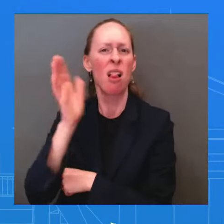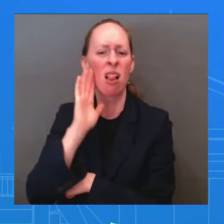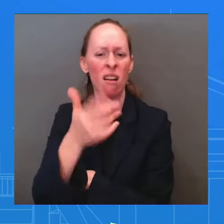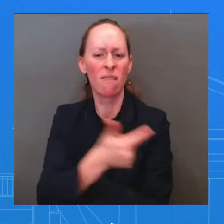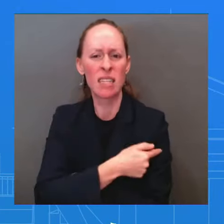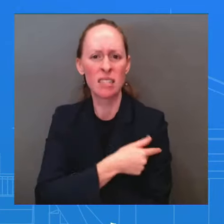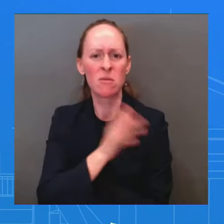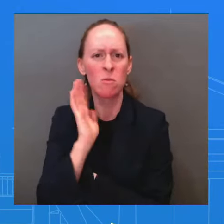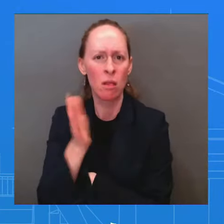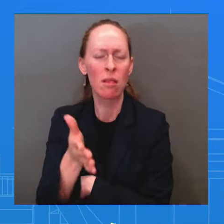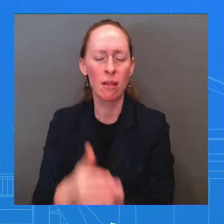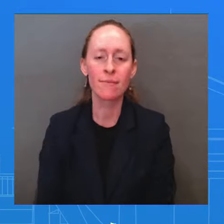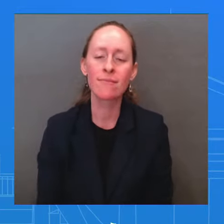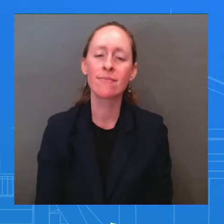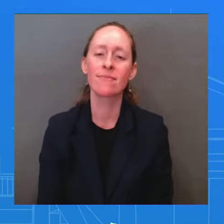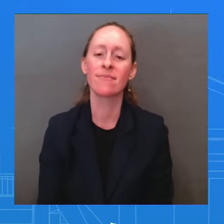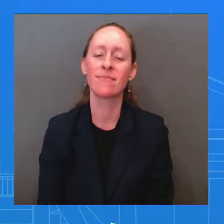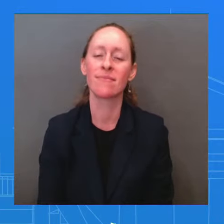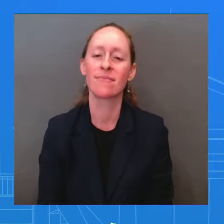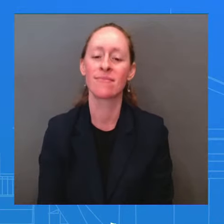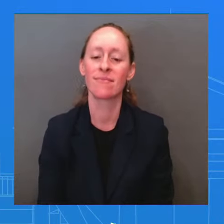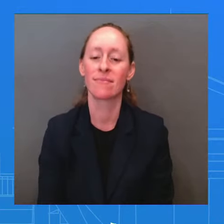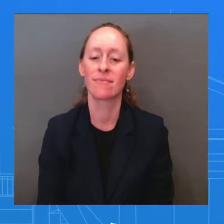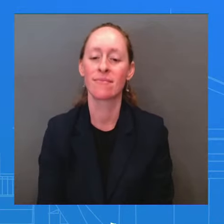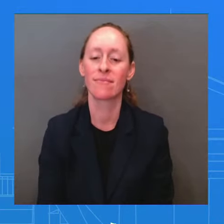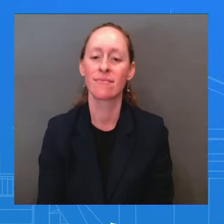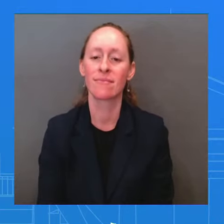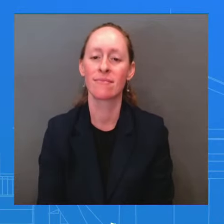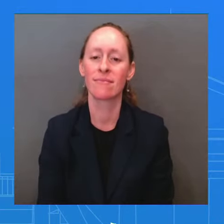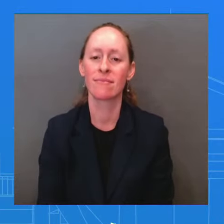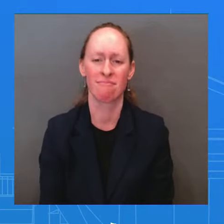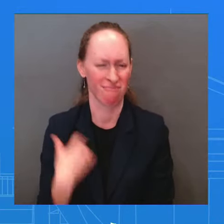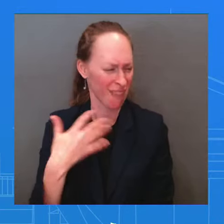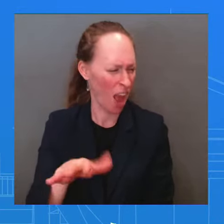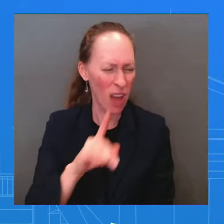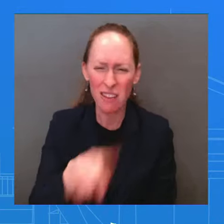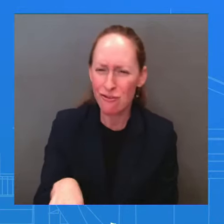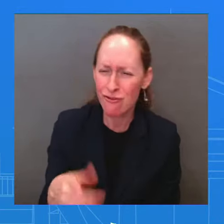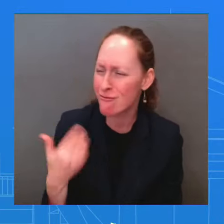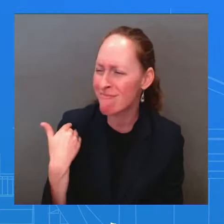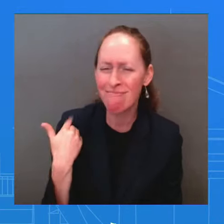So -- so, answered that question a couple of days ago. Look, the fact that -- the fact is that we know